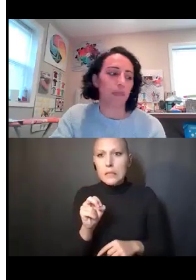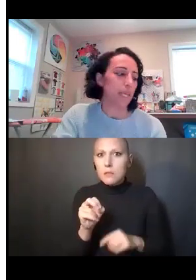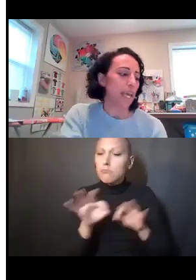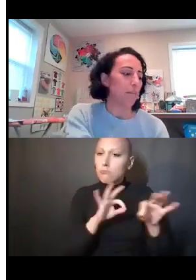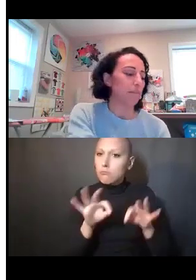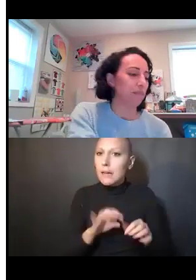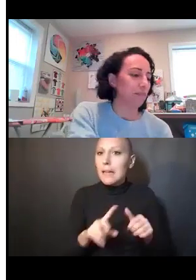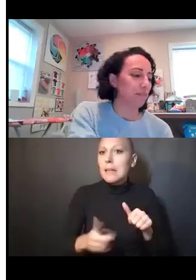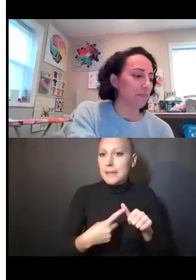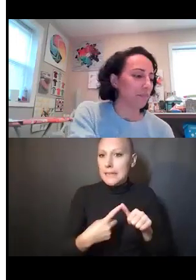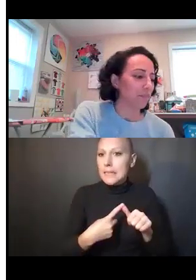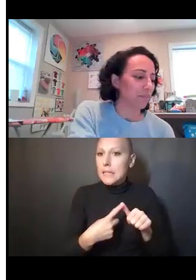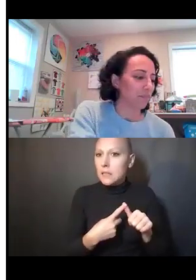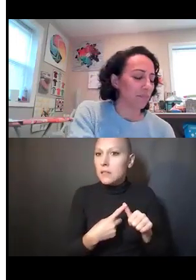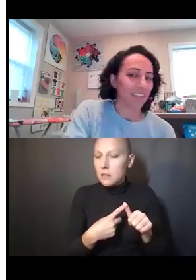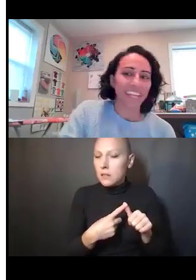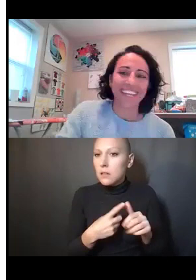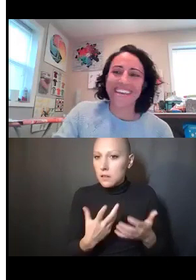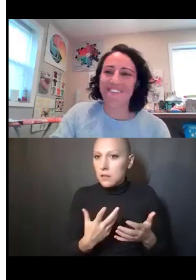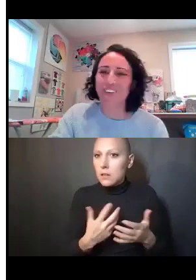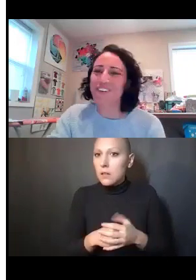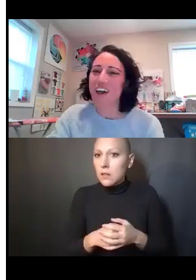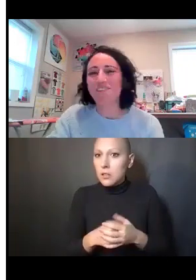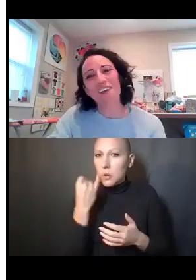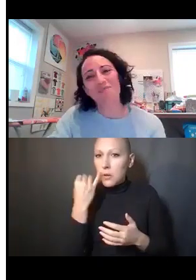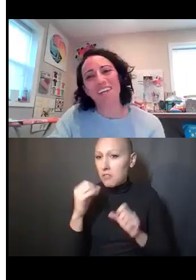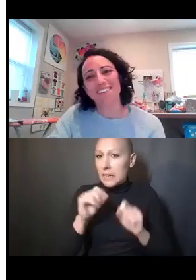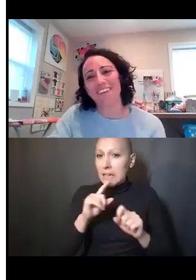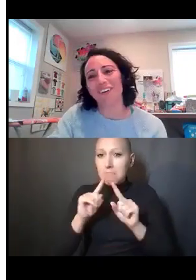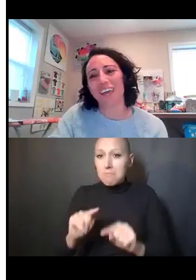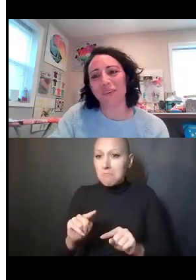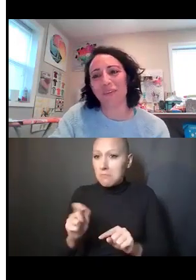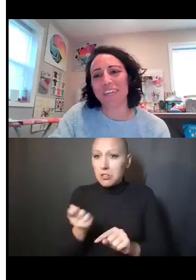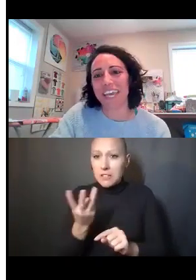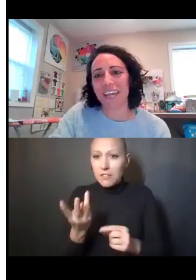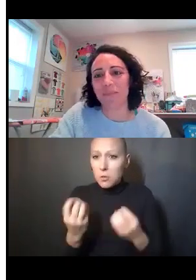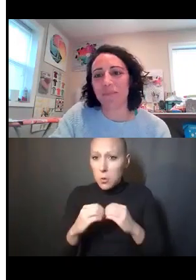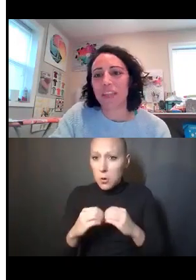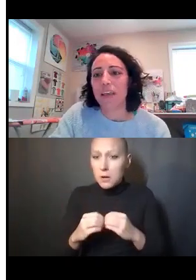So Kristin, if we can plow through a few more of these .. . Kristin Ta: Yeah, we've got five minutes so we'll get to what we can.